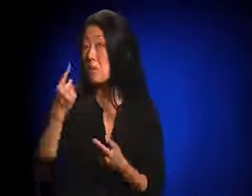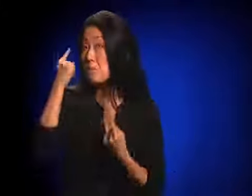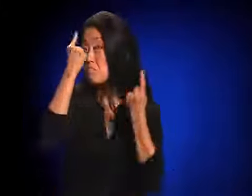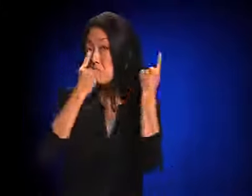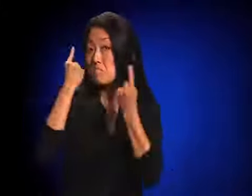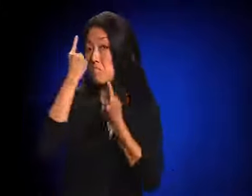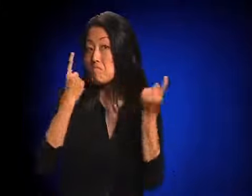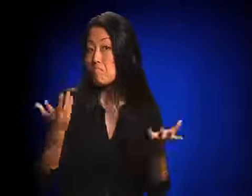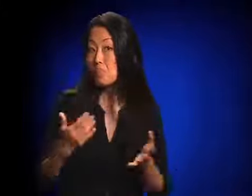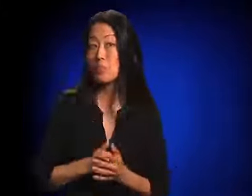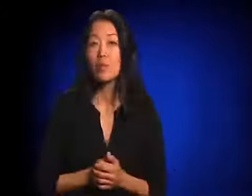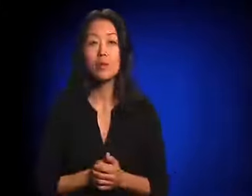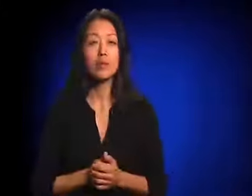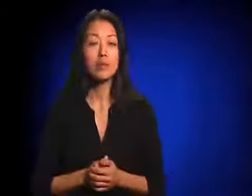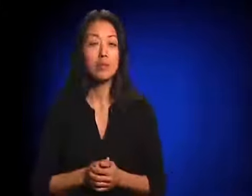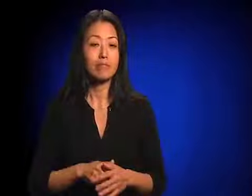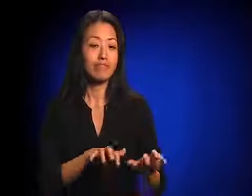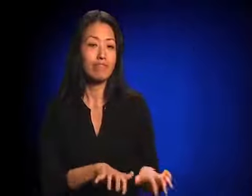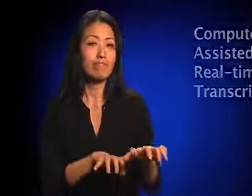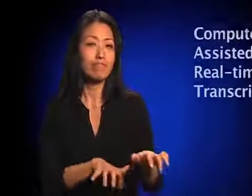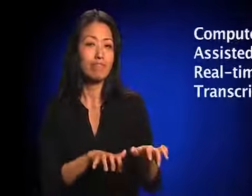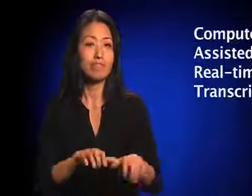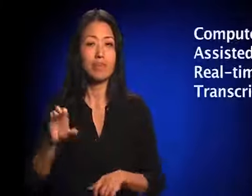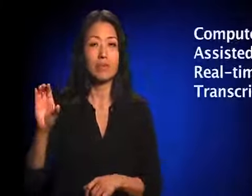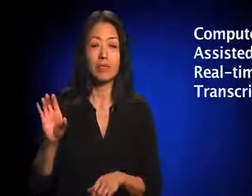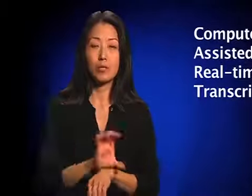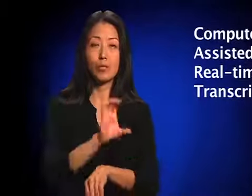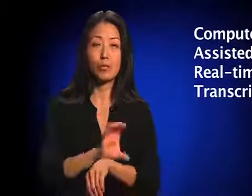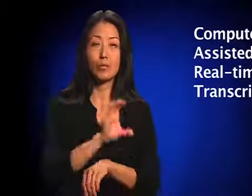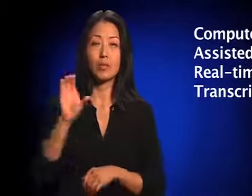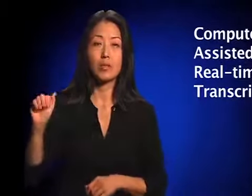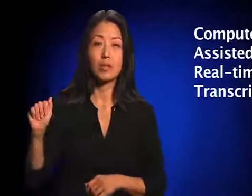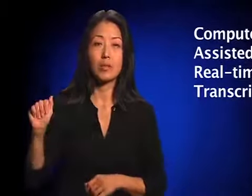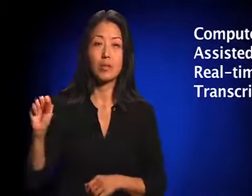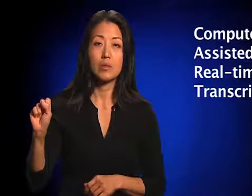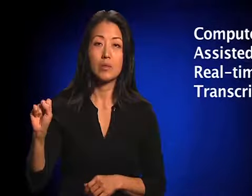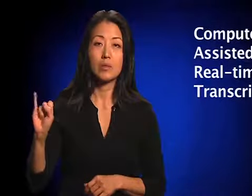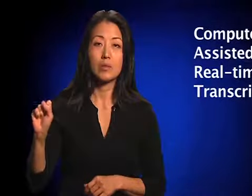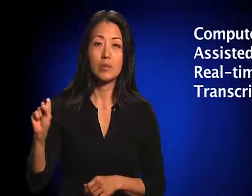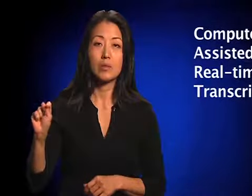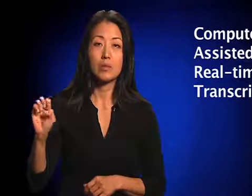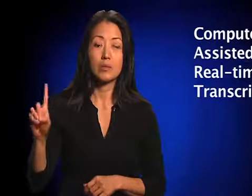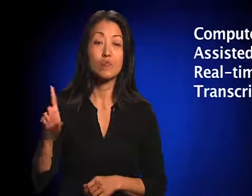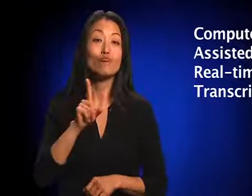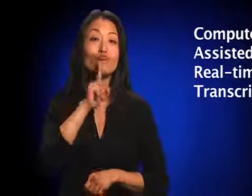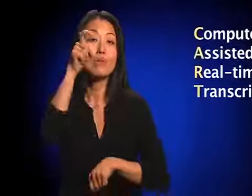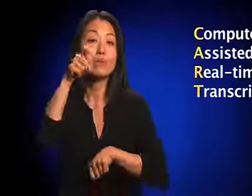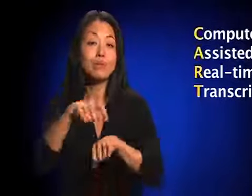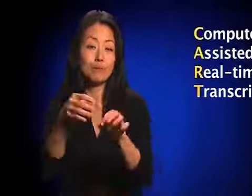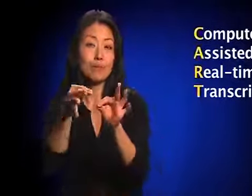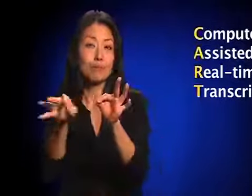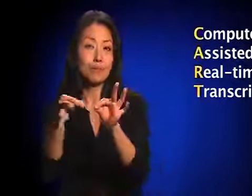Another communications option that you may want to consider is